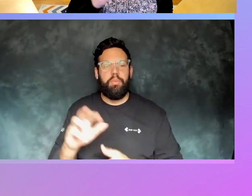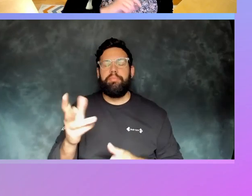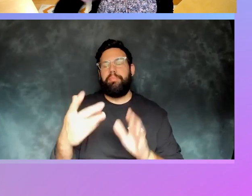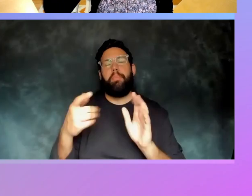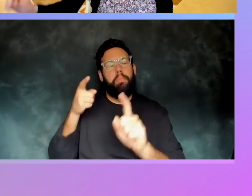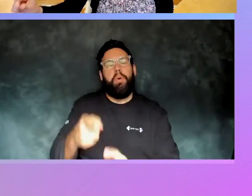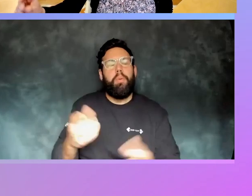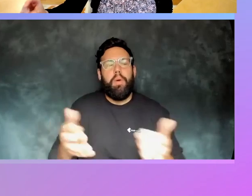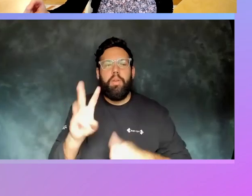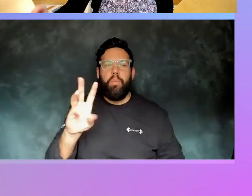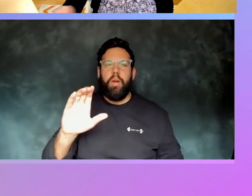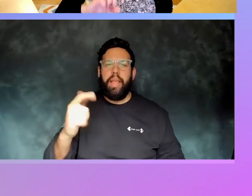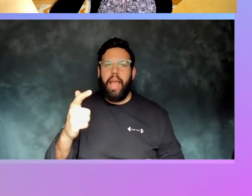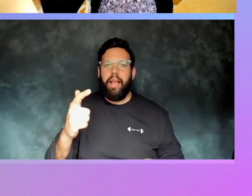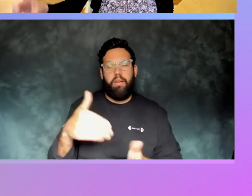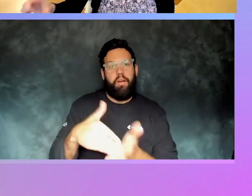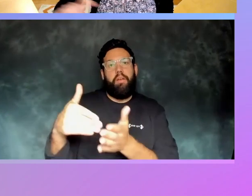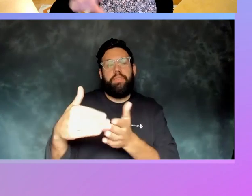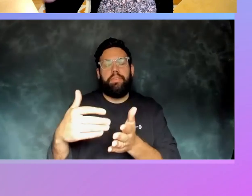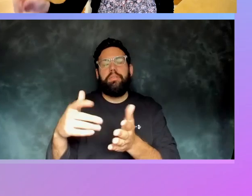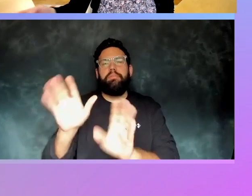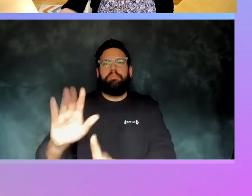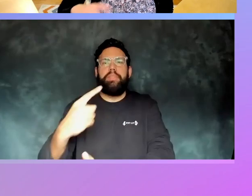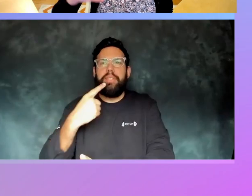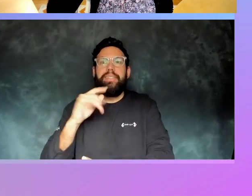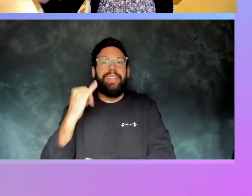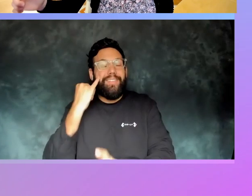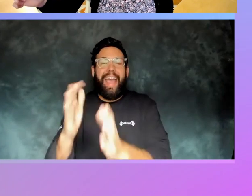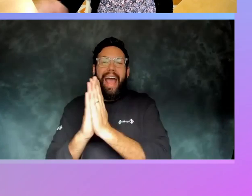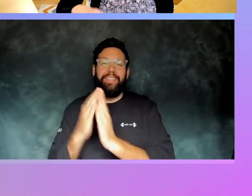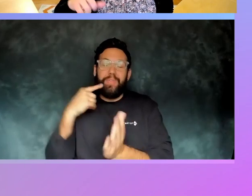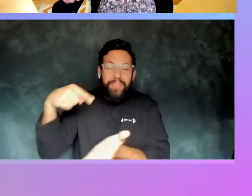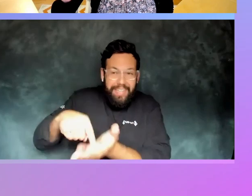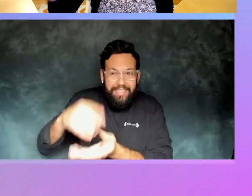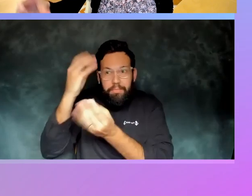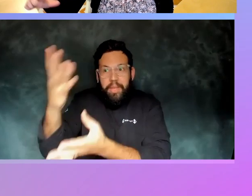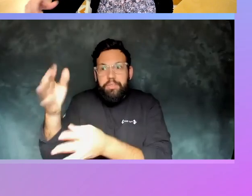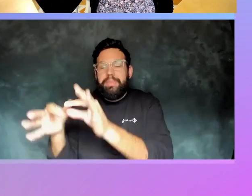error messages, and success messages are great and beneficial, but if you're just talking labels, just have them